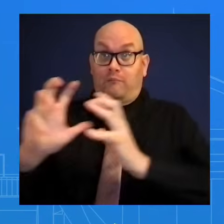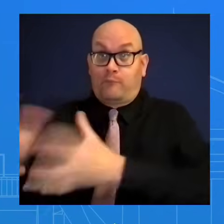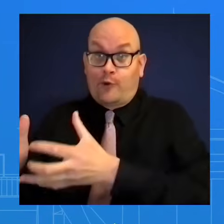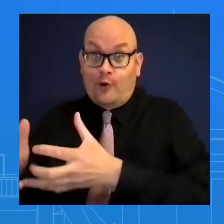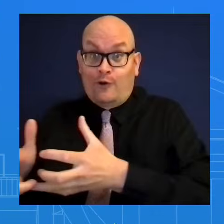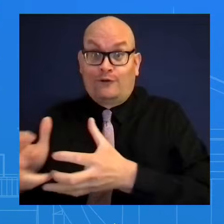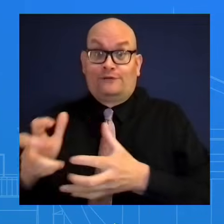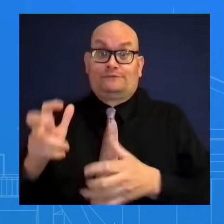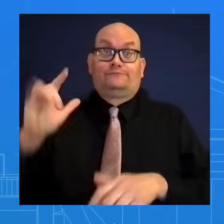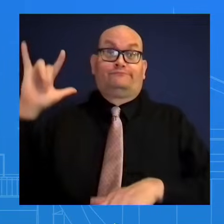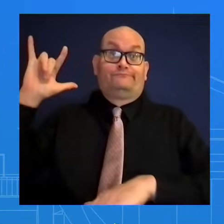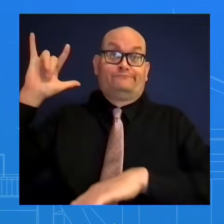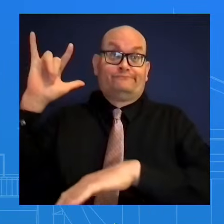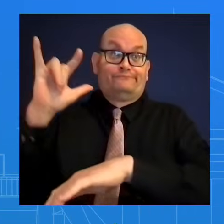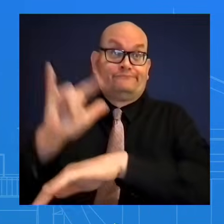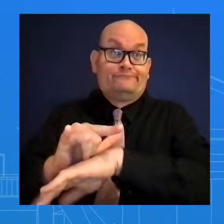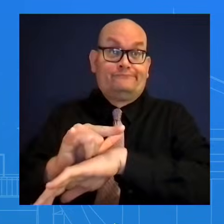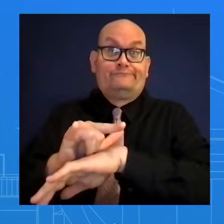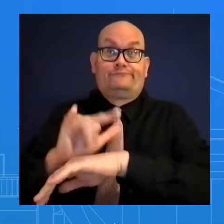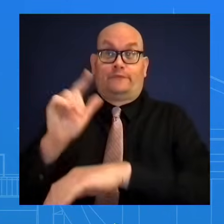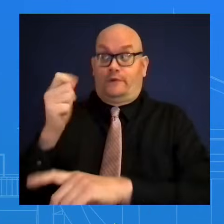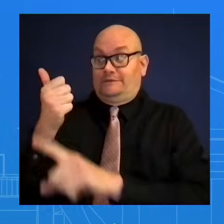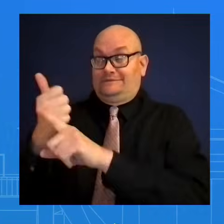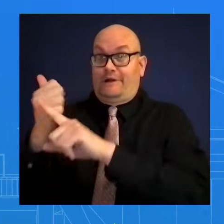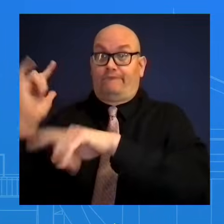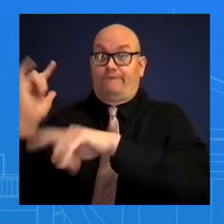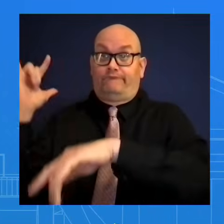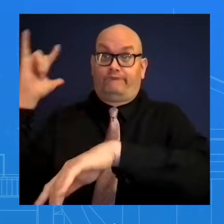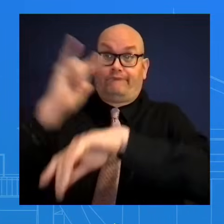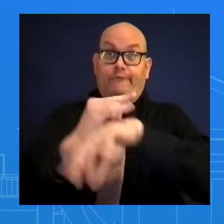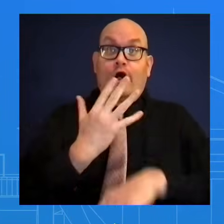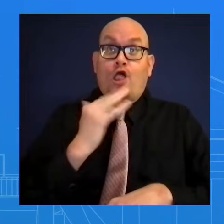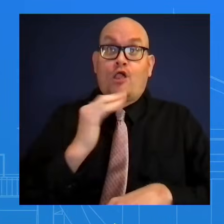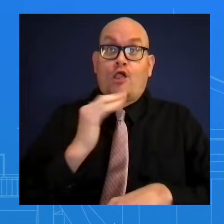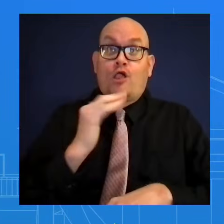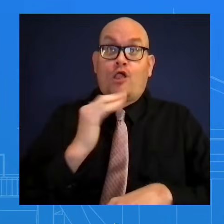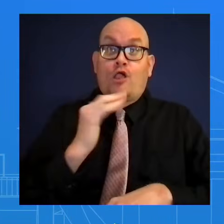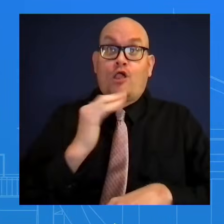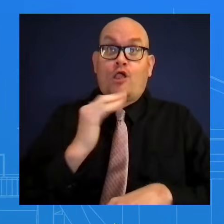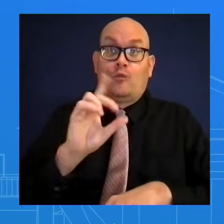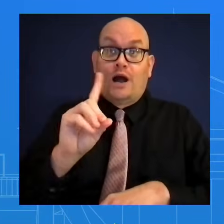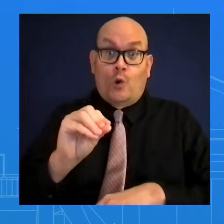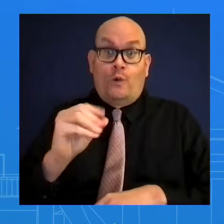So we are -- we believe it's going to happen. We believe this bipartisan agreement,